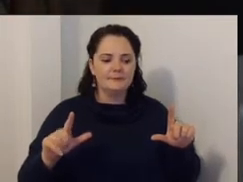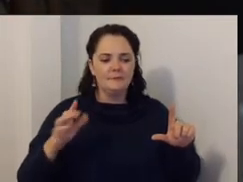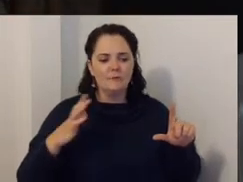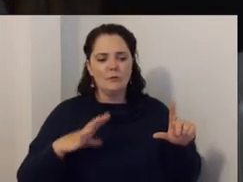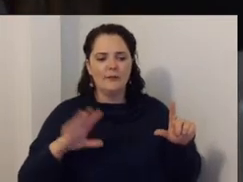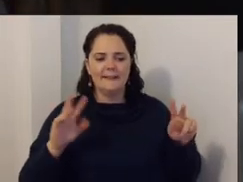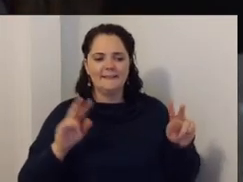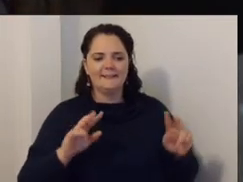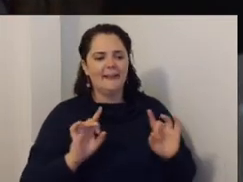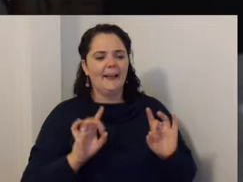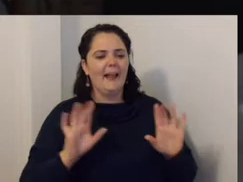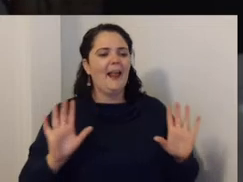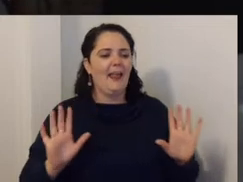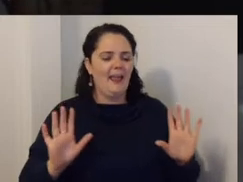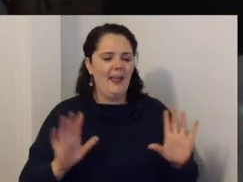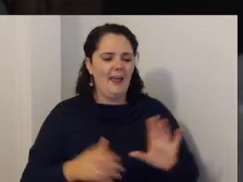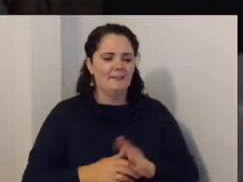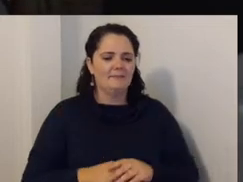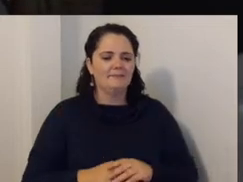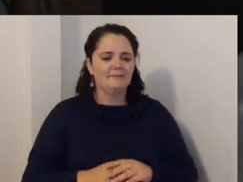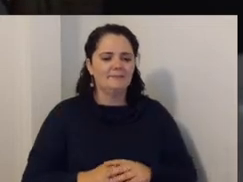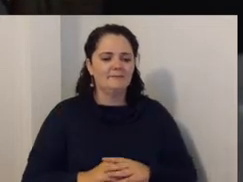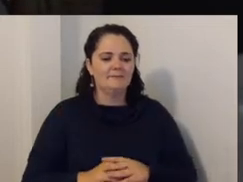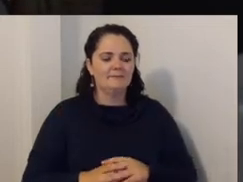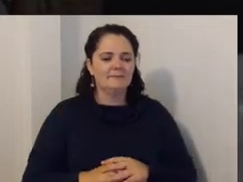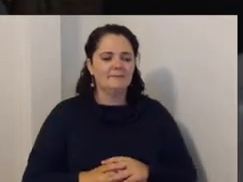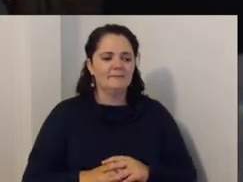quite clearly there we go and I'm just let me do a little bit of focusing